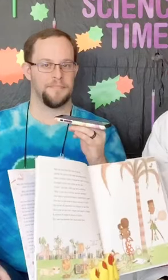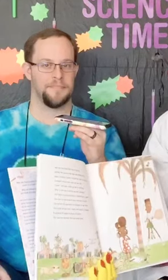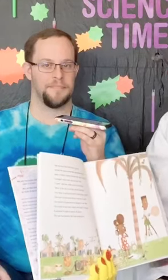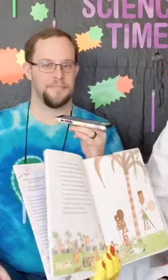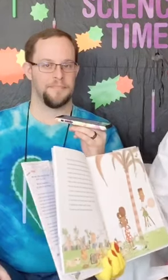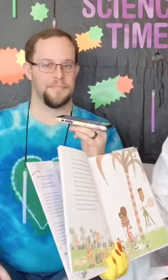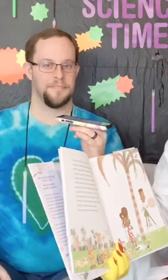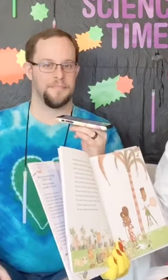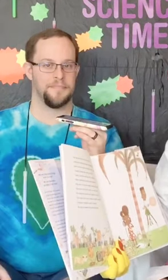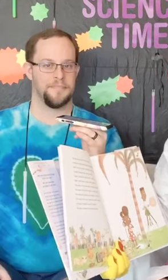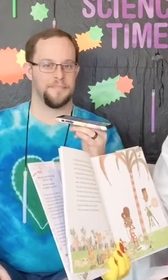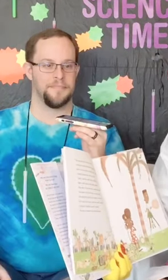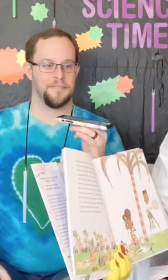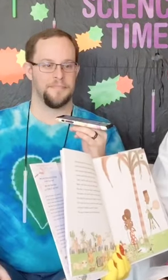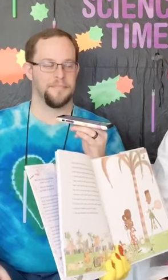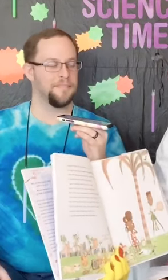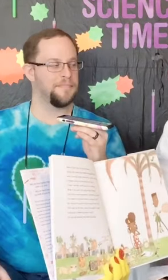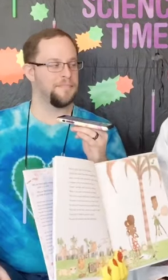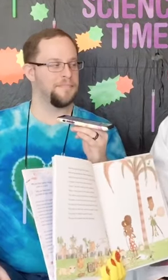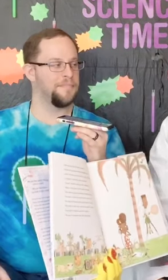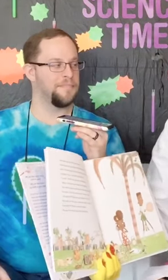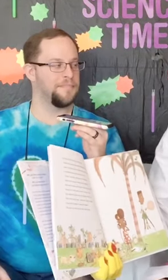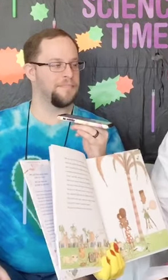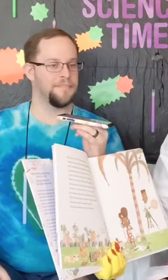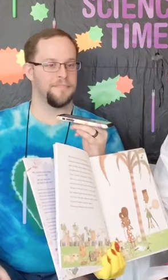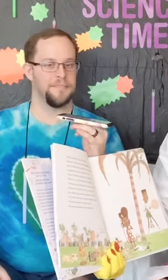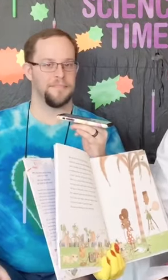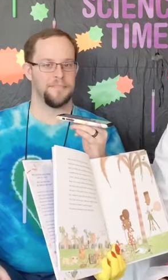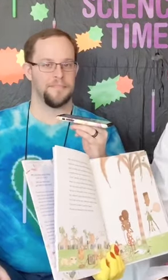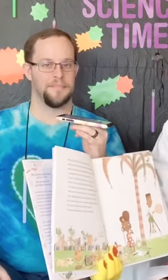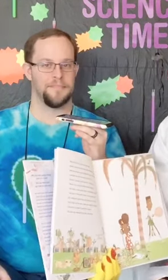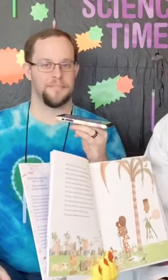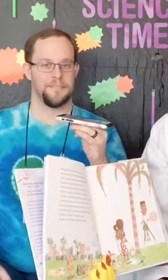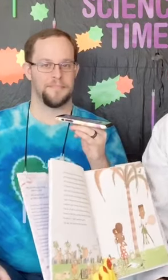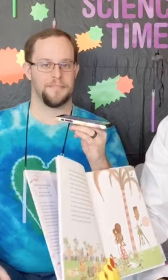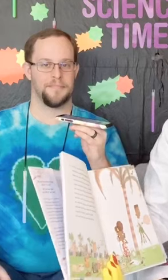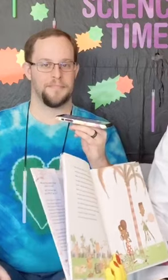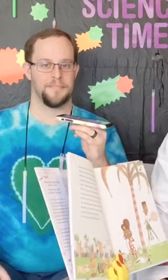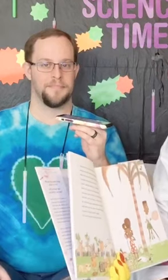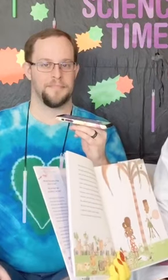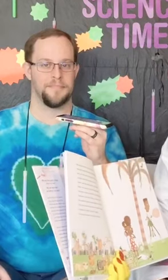to begin. A mystery! A riddle! A puzzle! A quest!